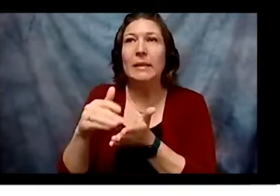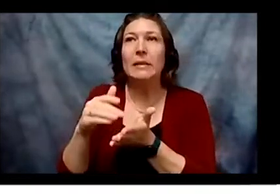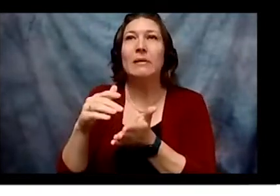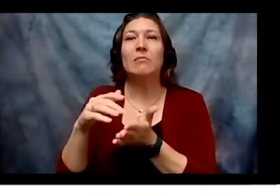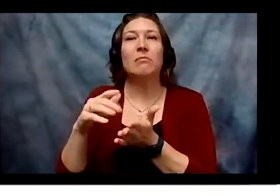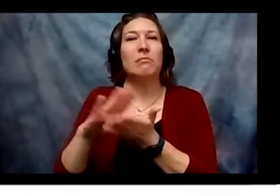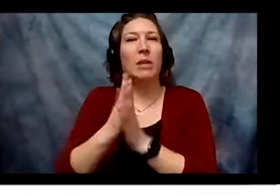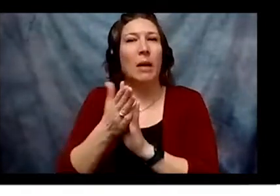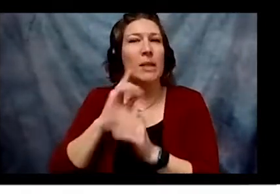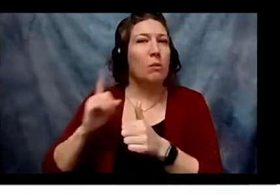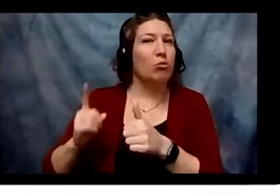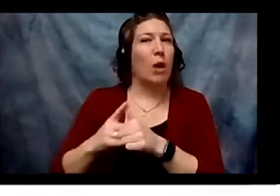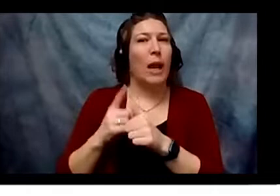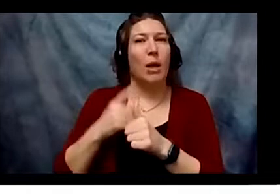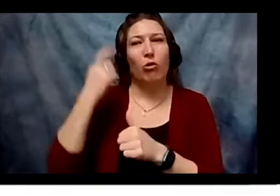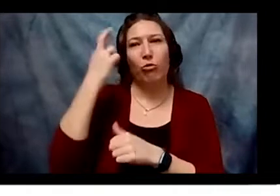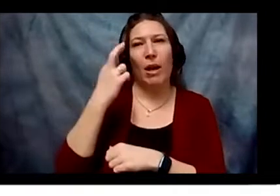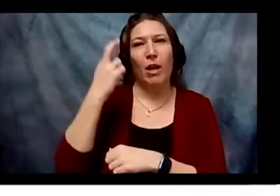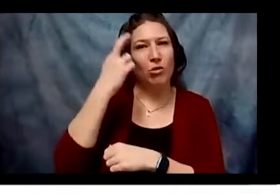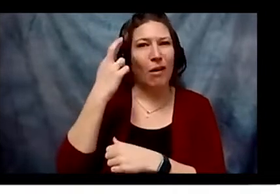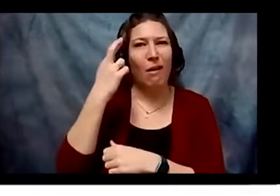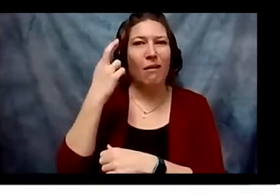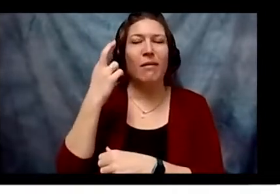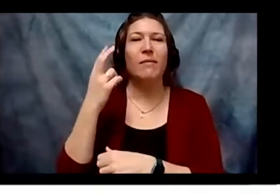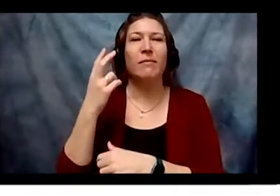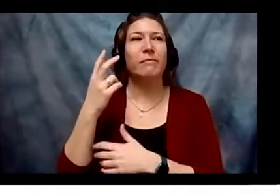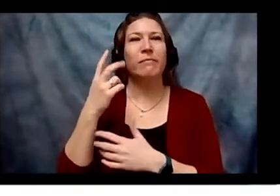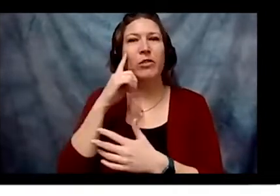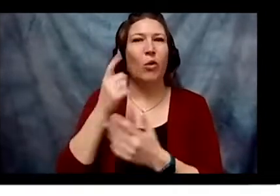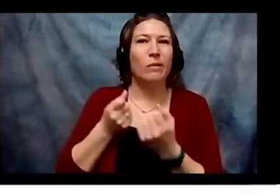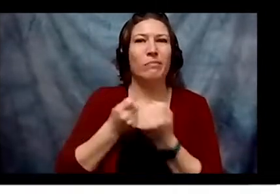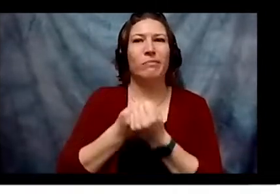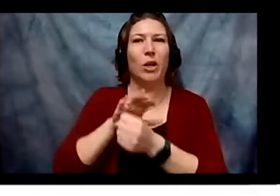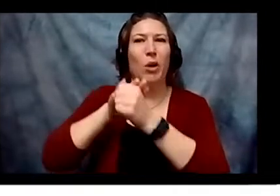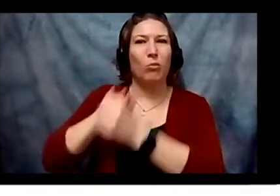rationale or reason to oppress people